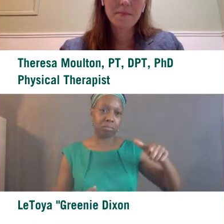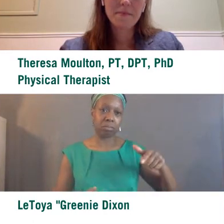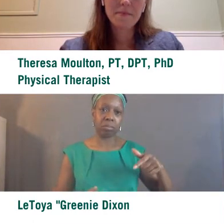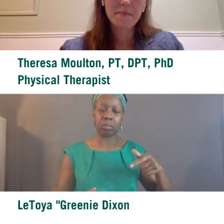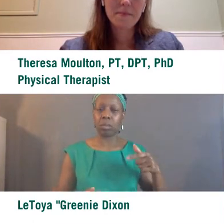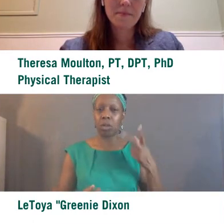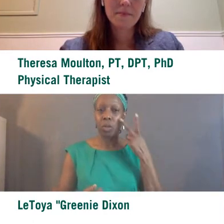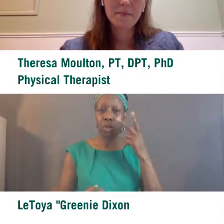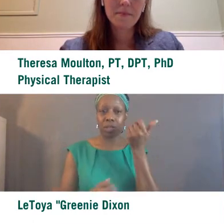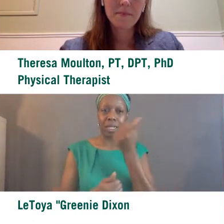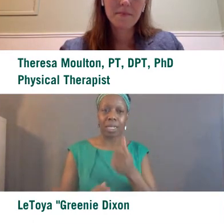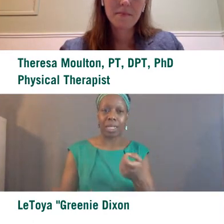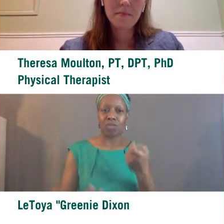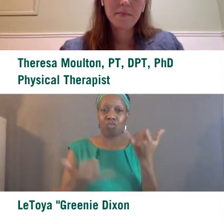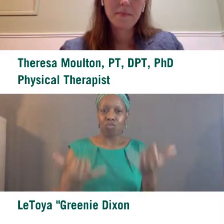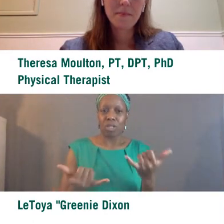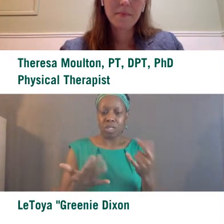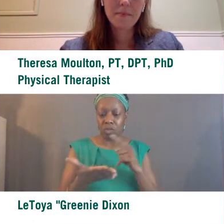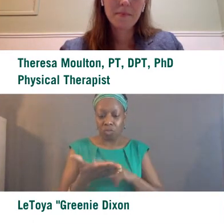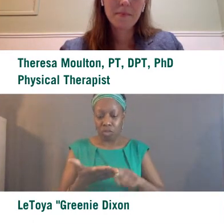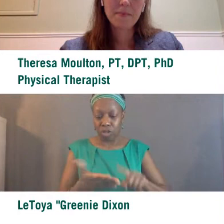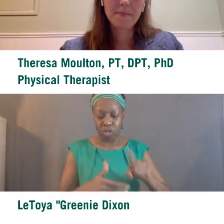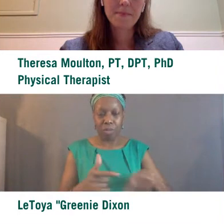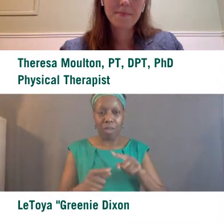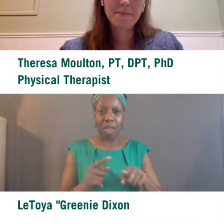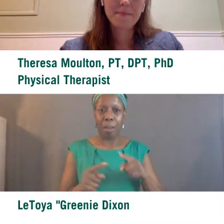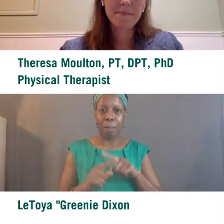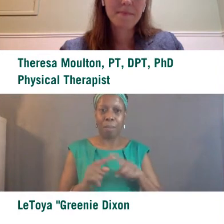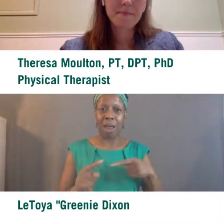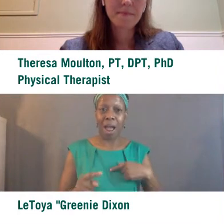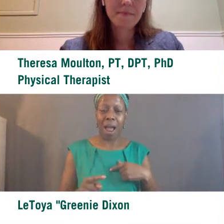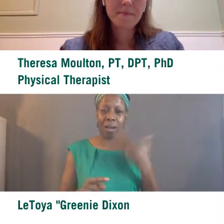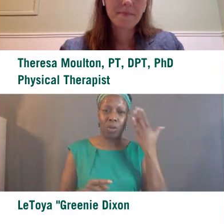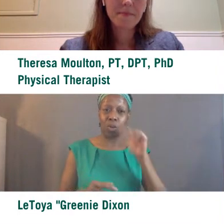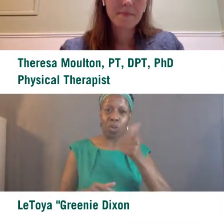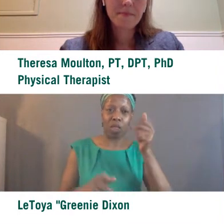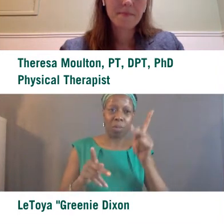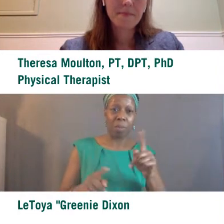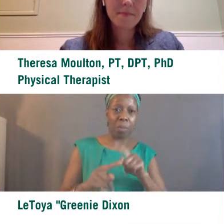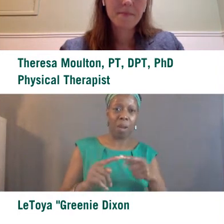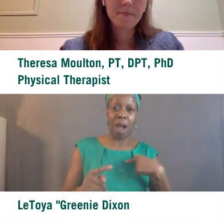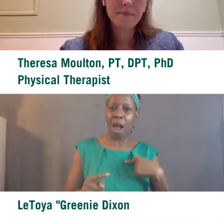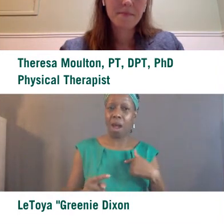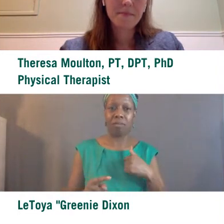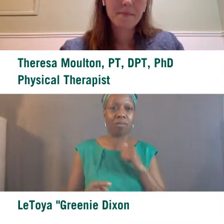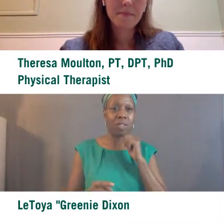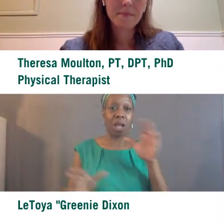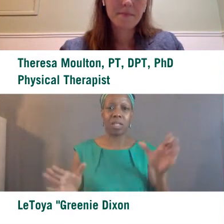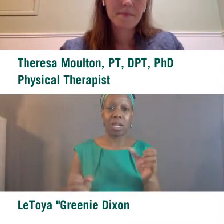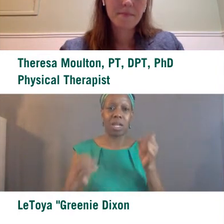but I think, yeah, I have not done very much with that. But it's a part of your body.